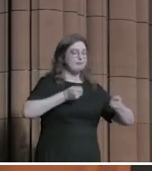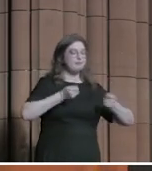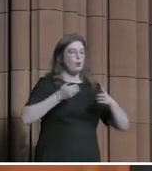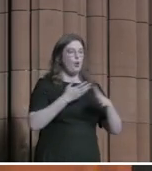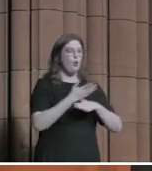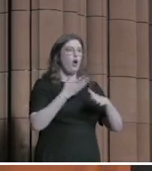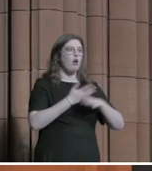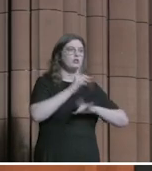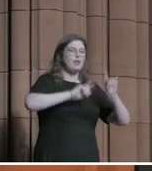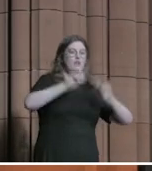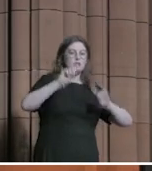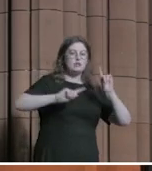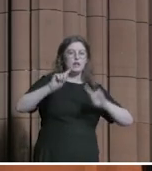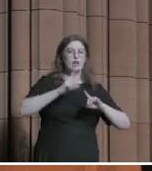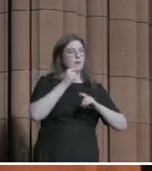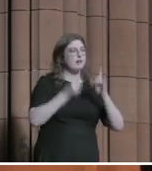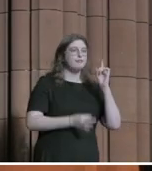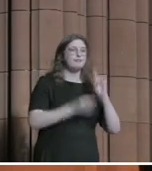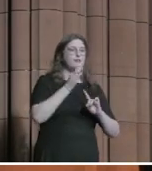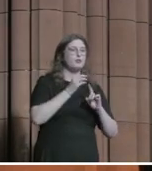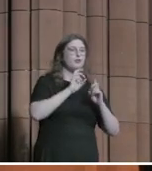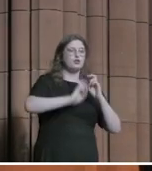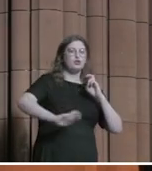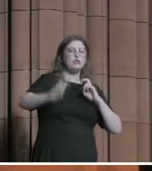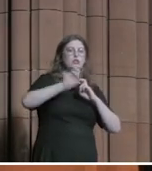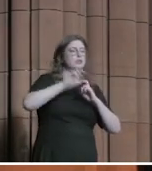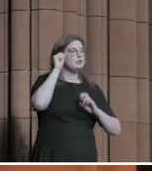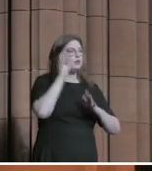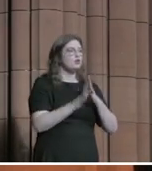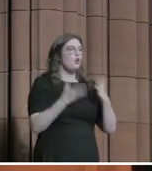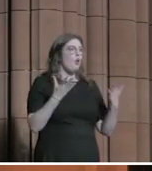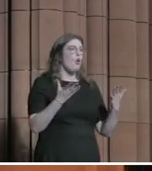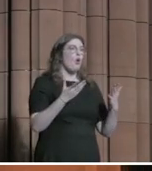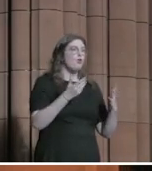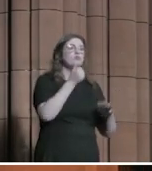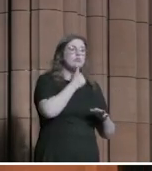enhancing tourist experiences, or applying psychological principles in the workplace.